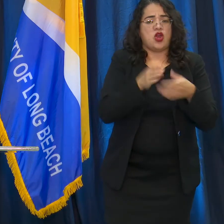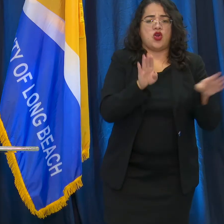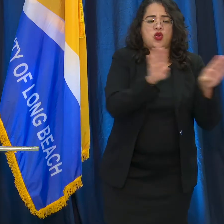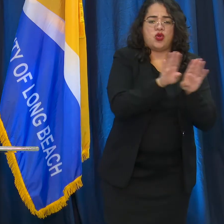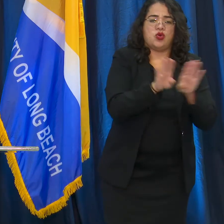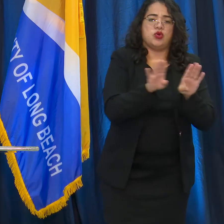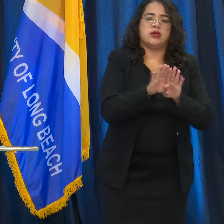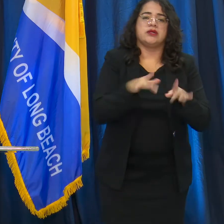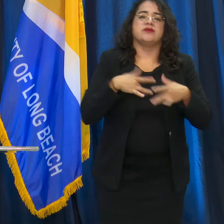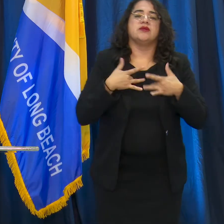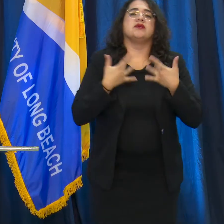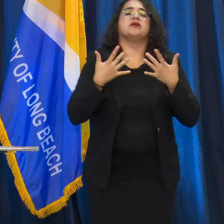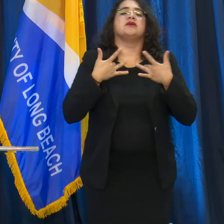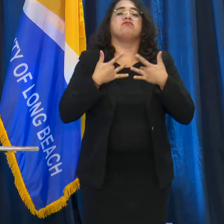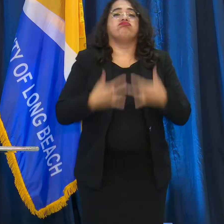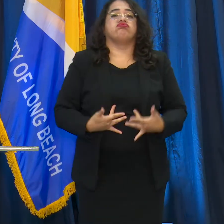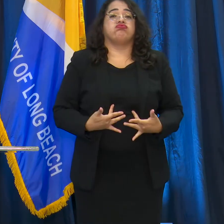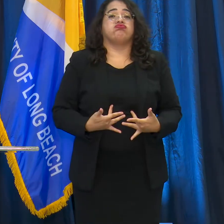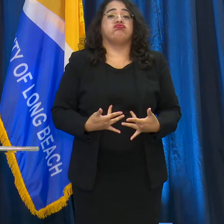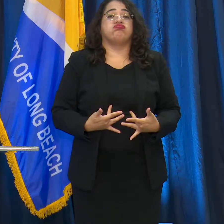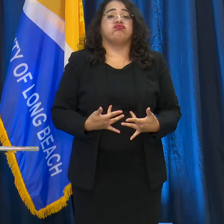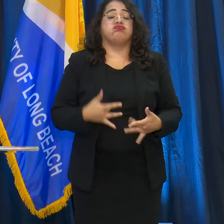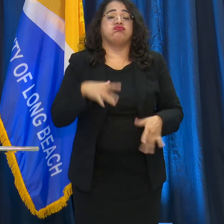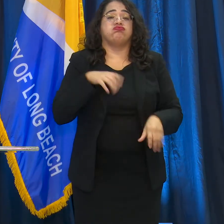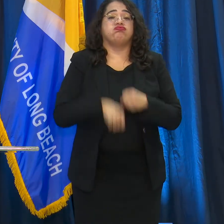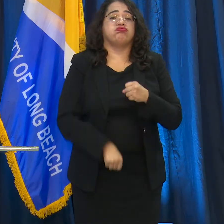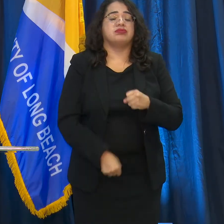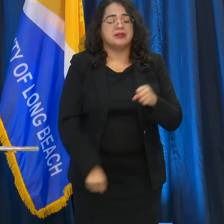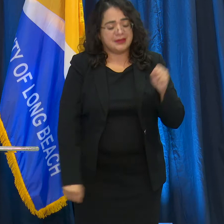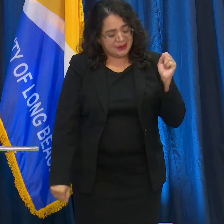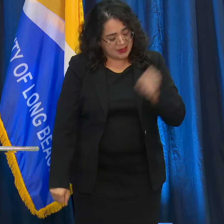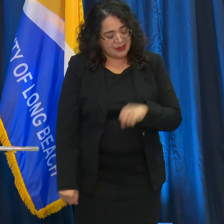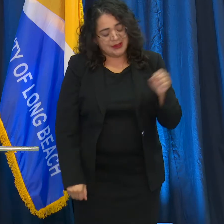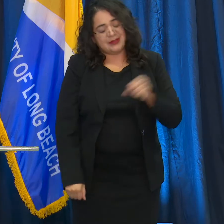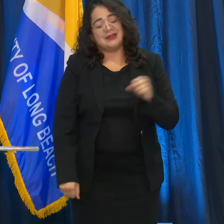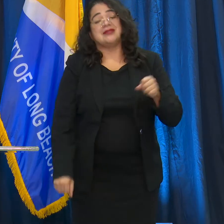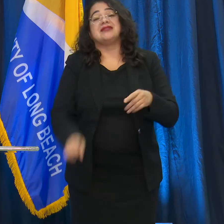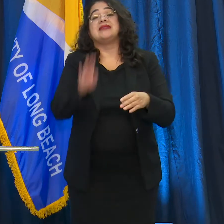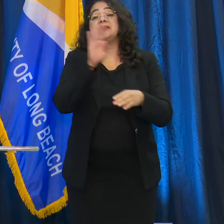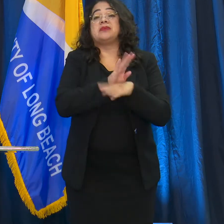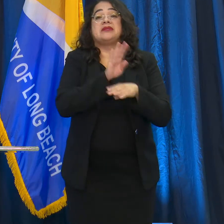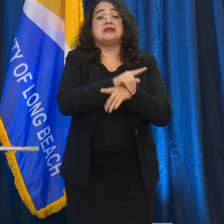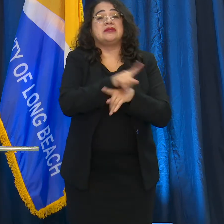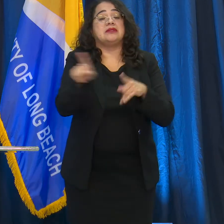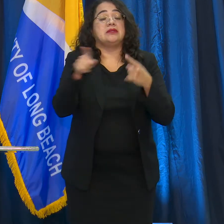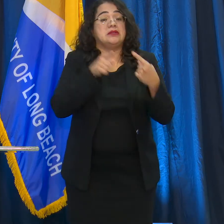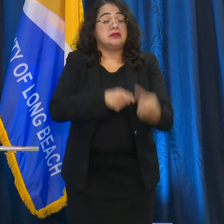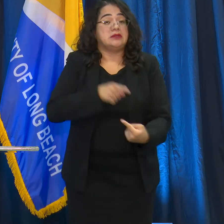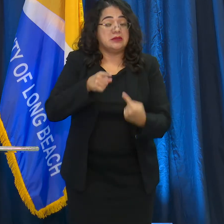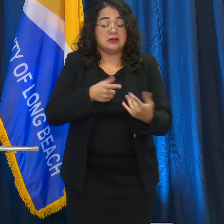and they're devastating for our local business owners. My heart goes out to all the businesses who are struggling through this pandemic.